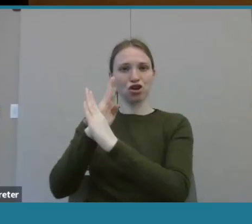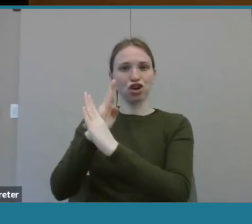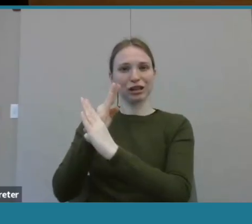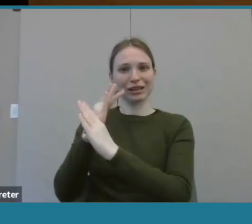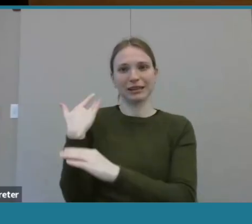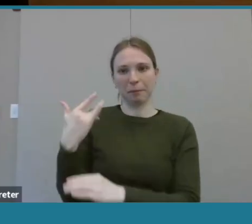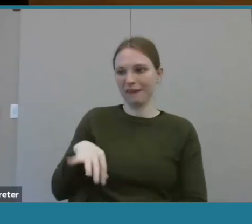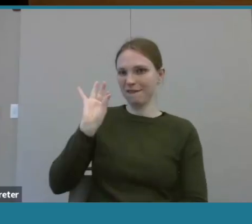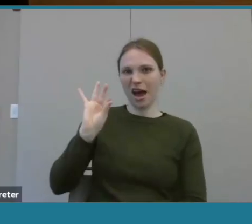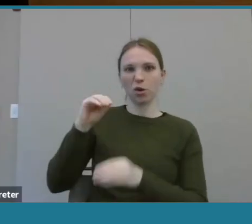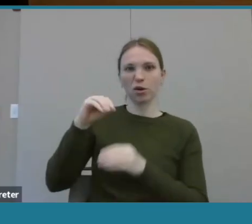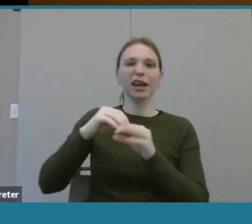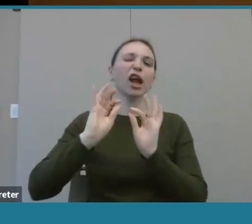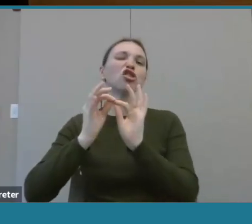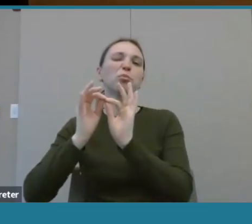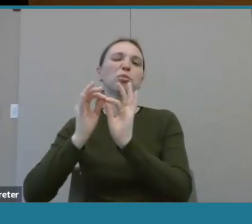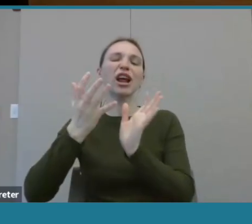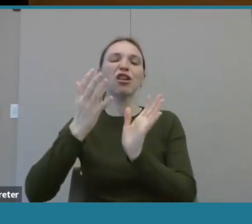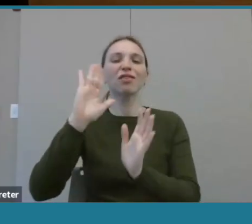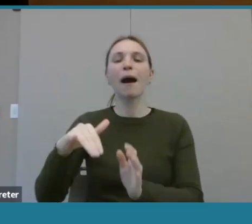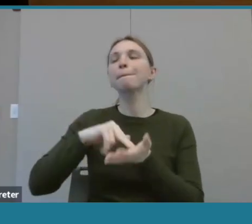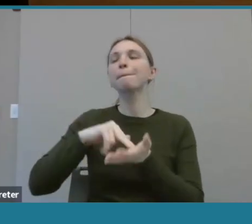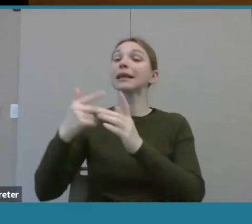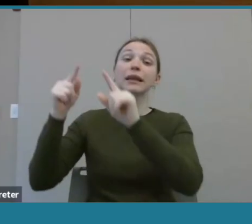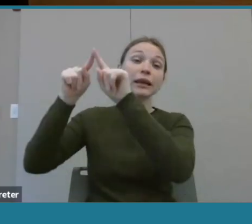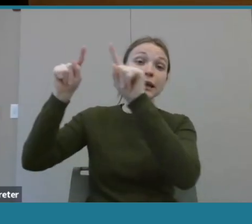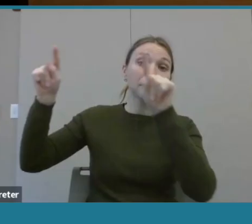the signage, tactiles, whatever that type of interpretation that might be.